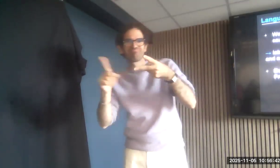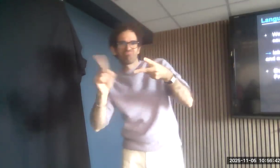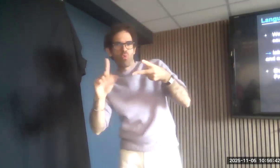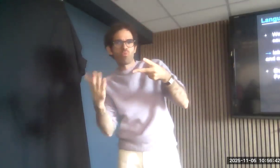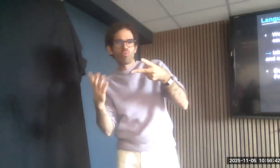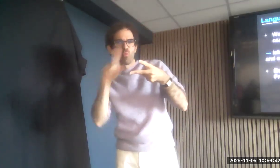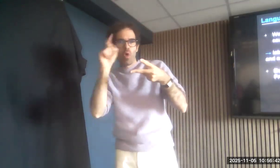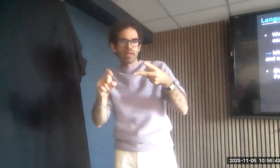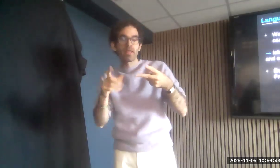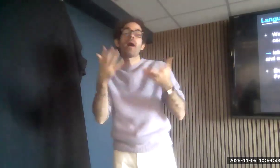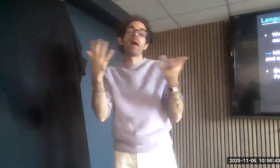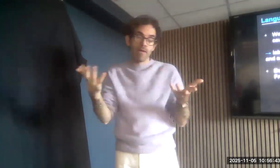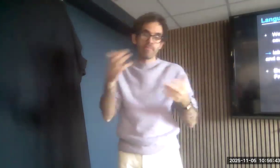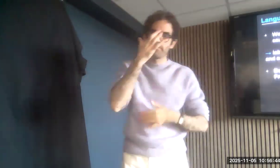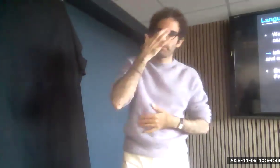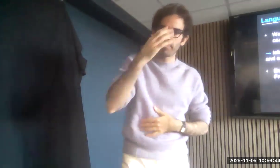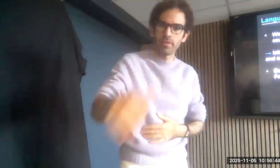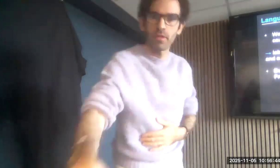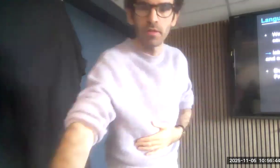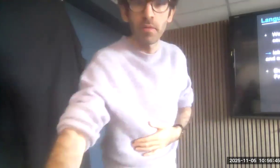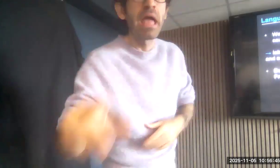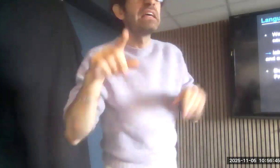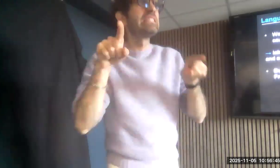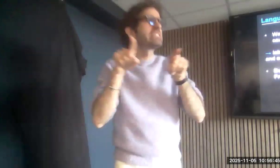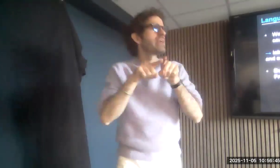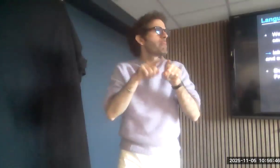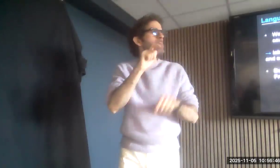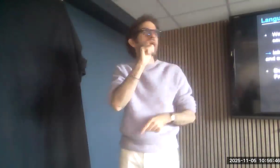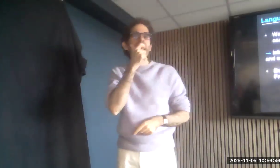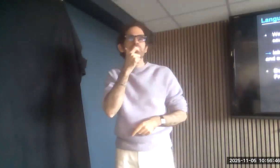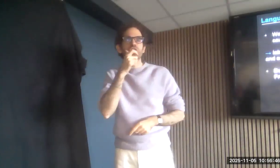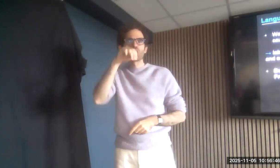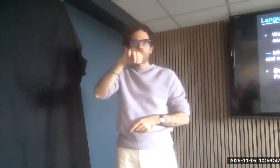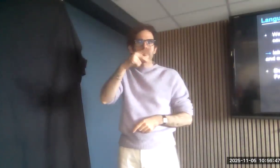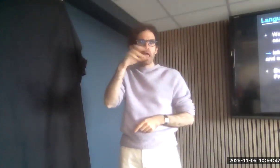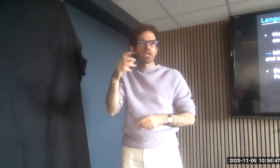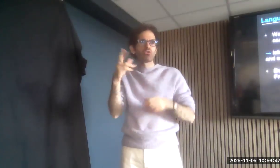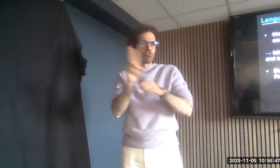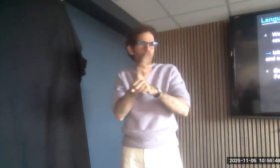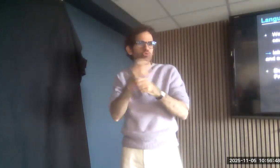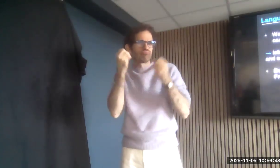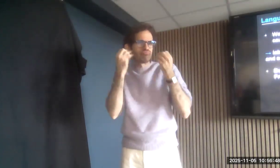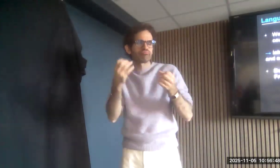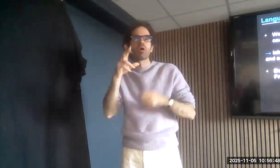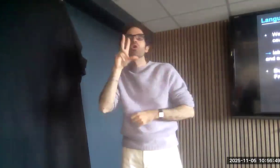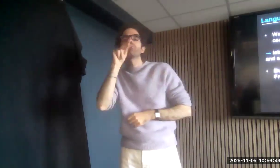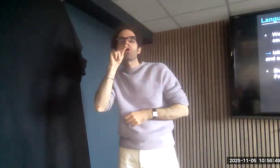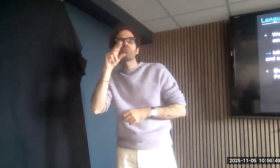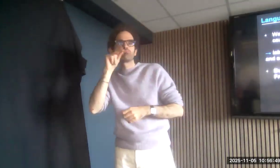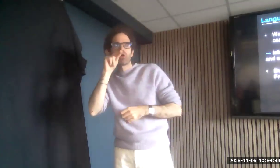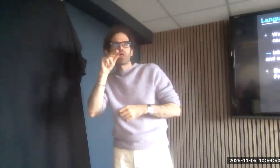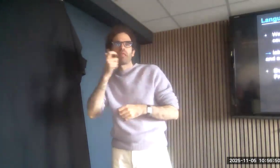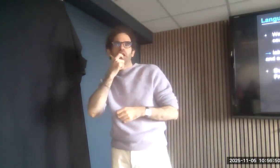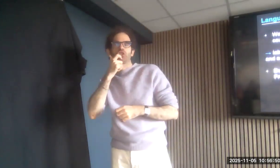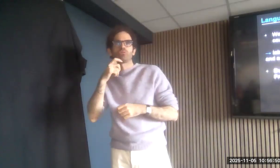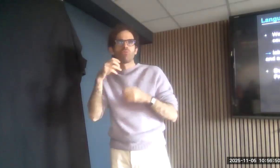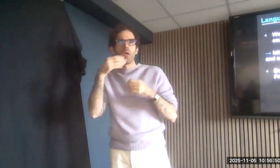And why has it opted for DONNER or DONNE?